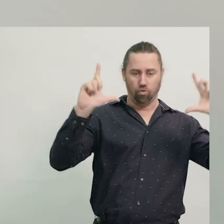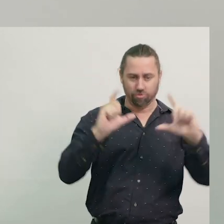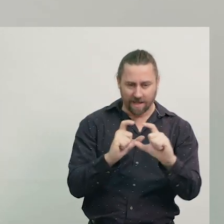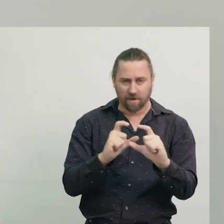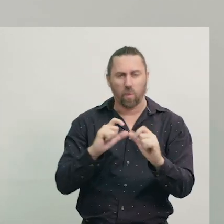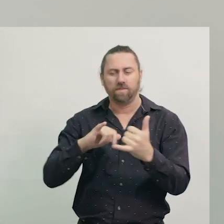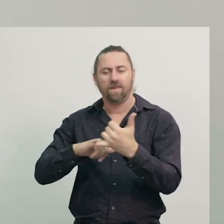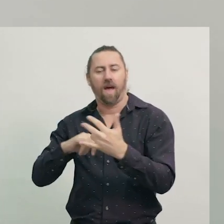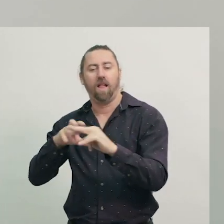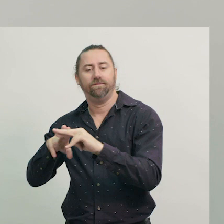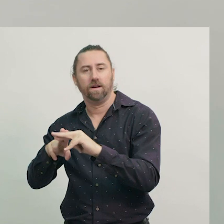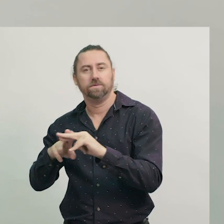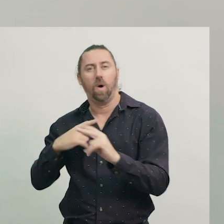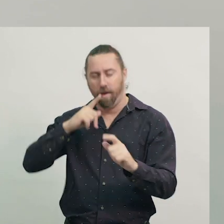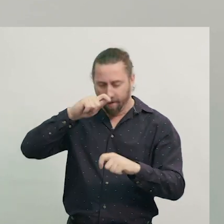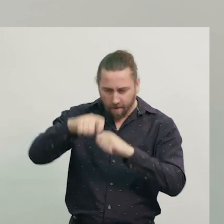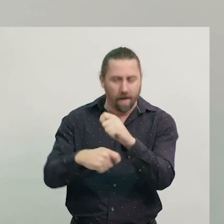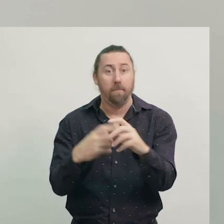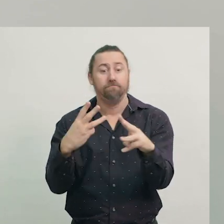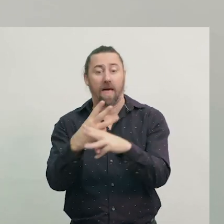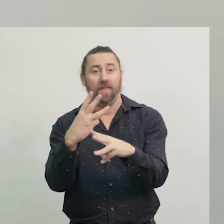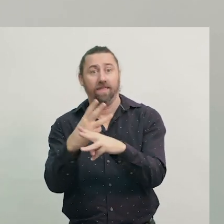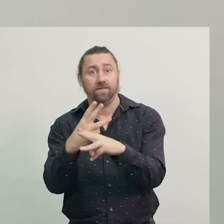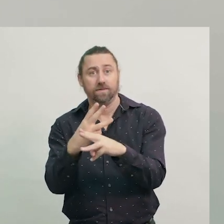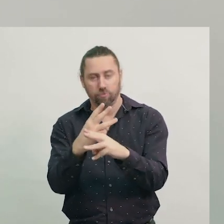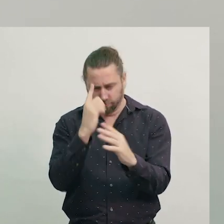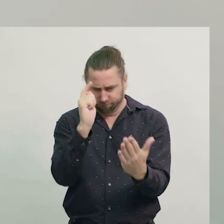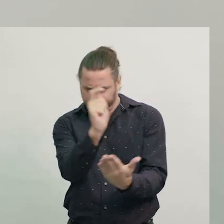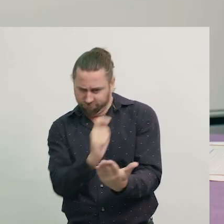we can apply this mathematics to create a scale drawing of a bedroom.